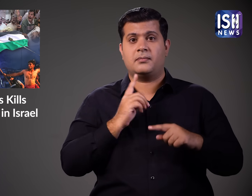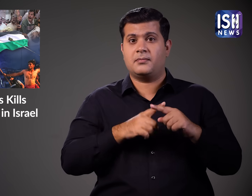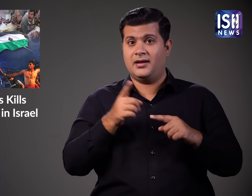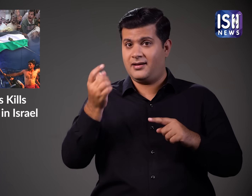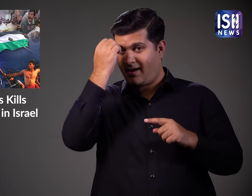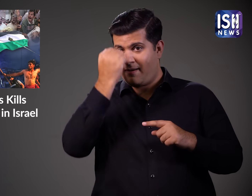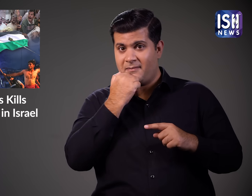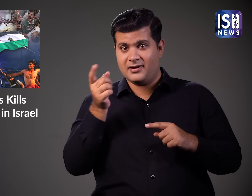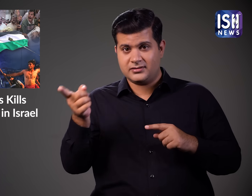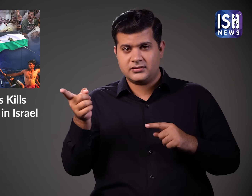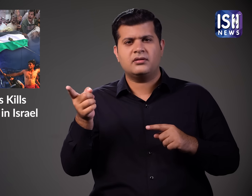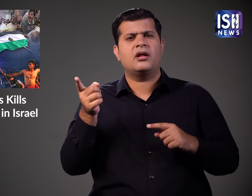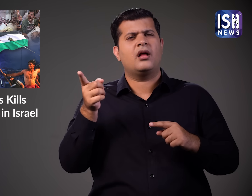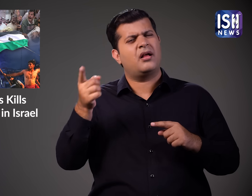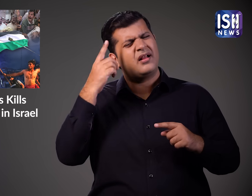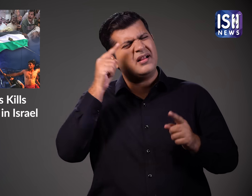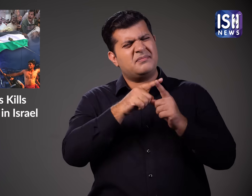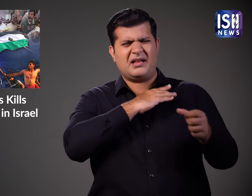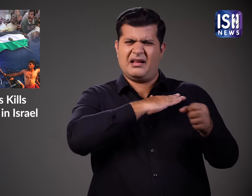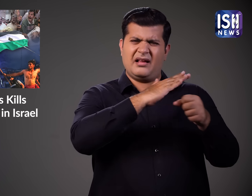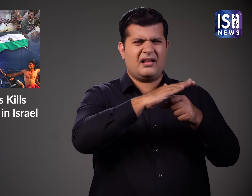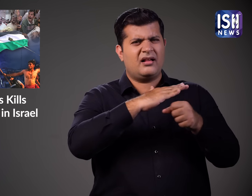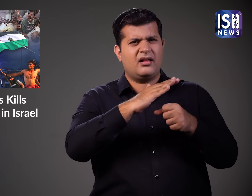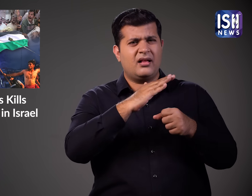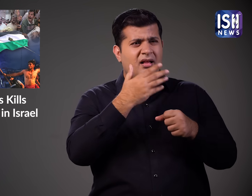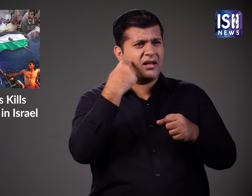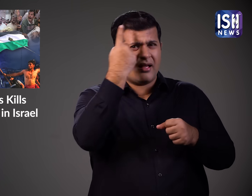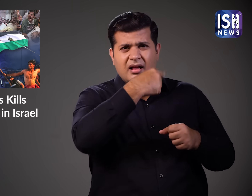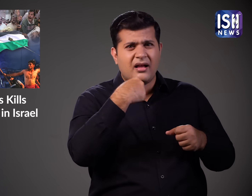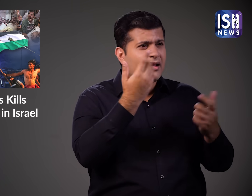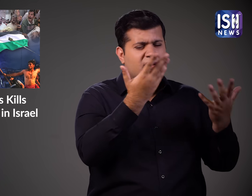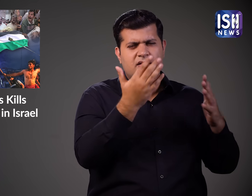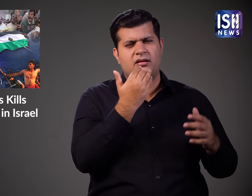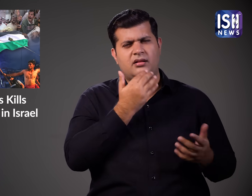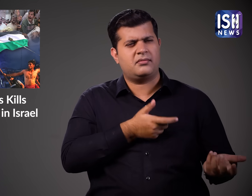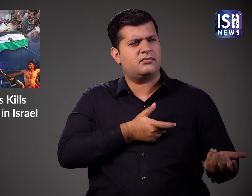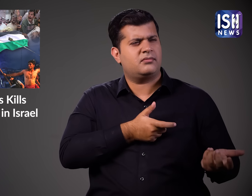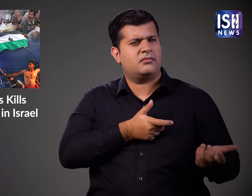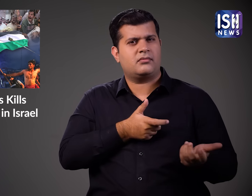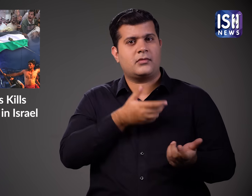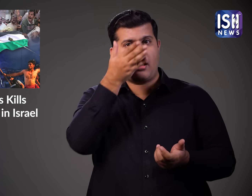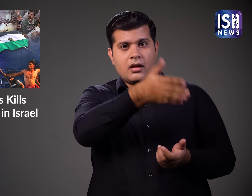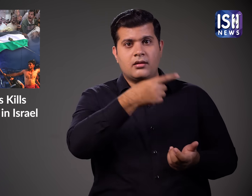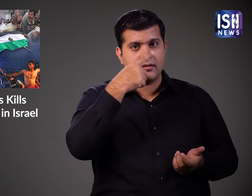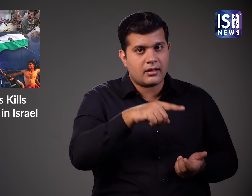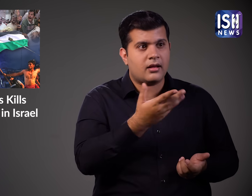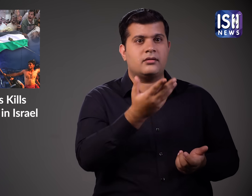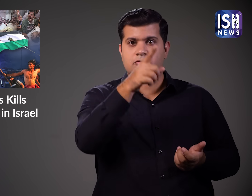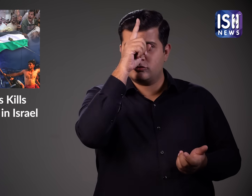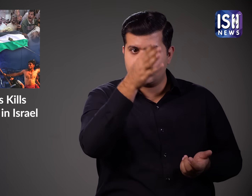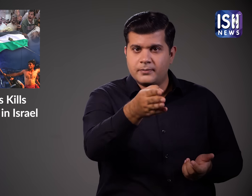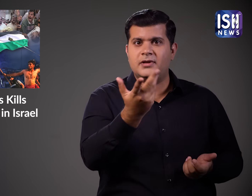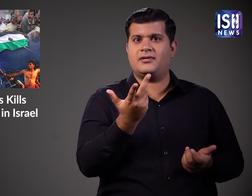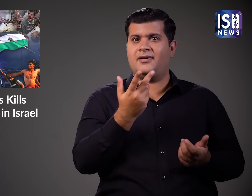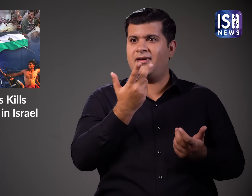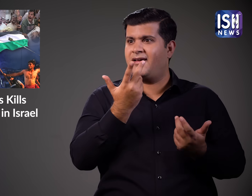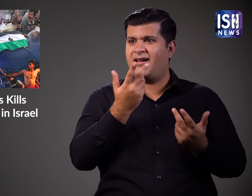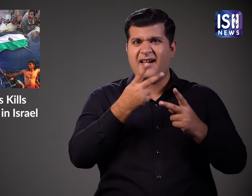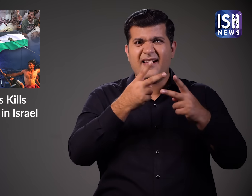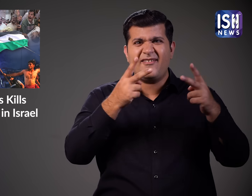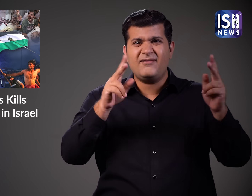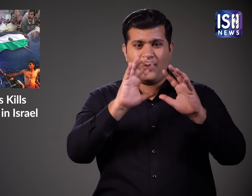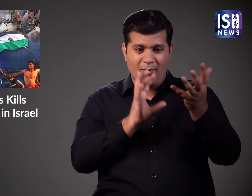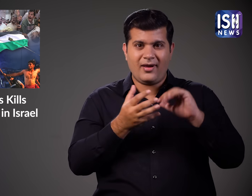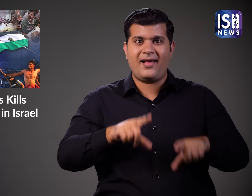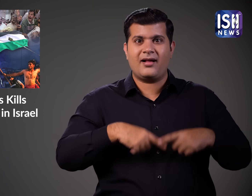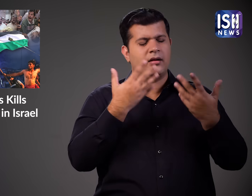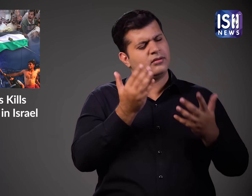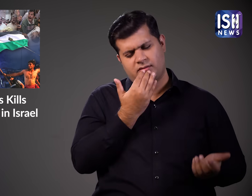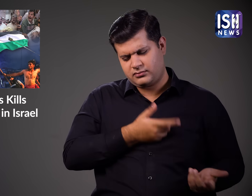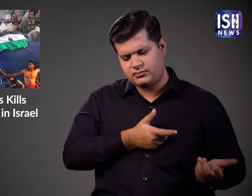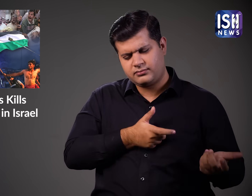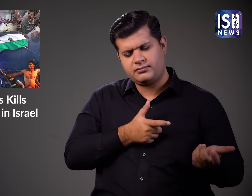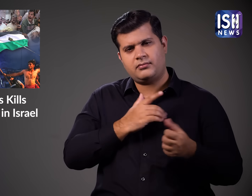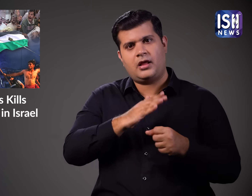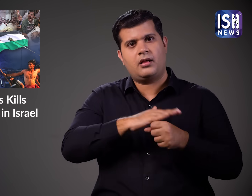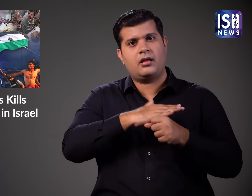Hamas militants militants fired indiscrimately and their bullets killed people of different nationalities.